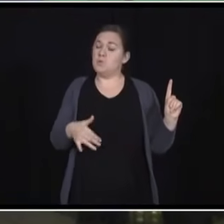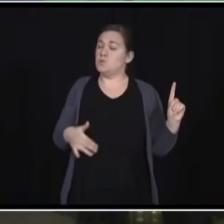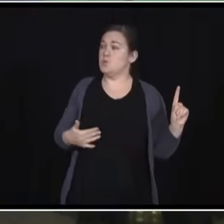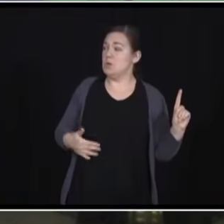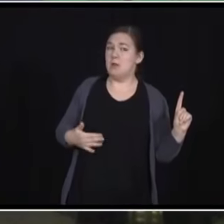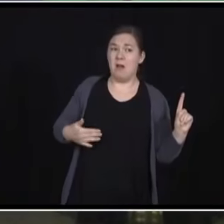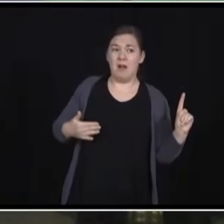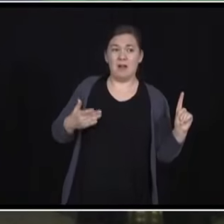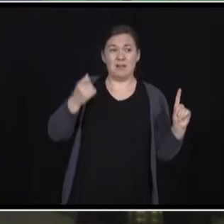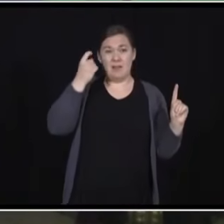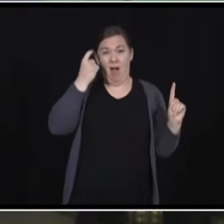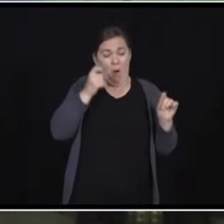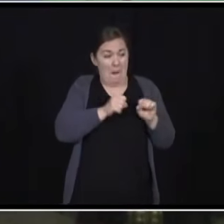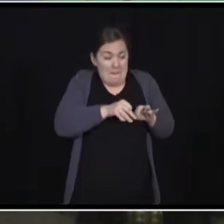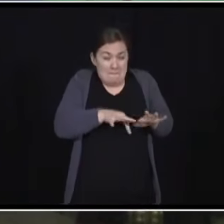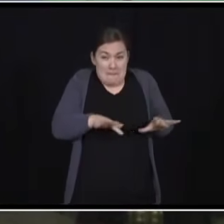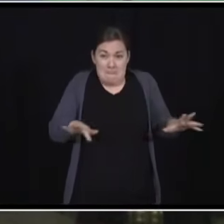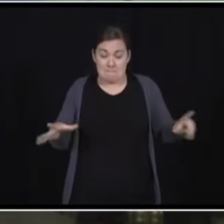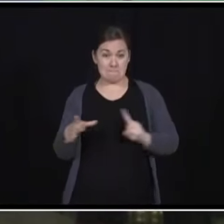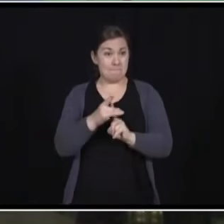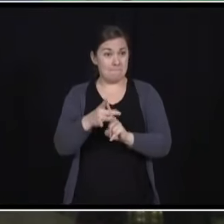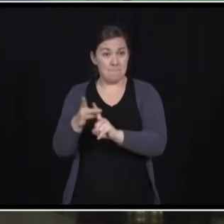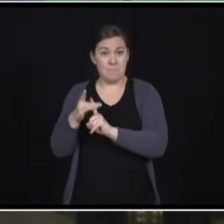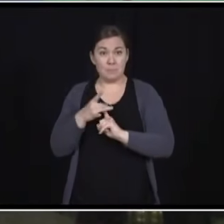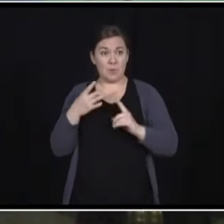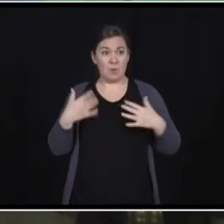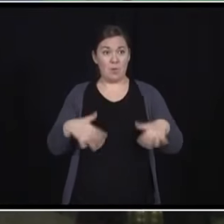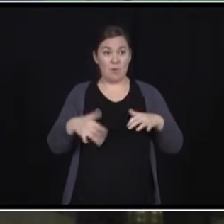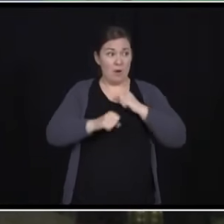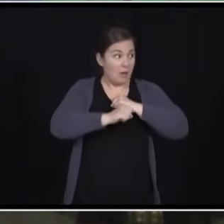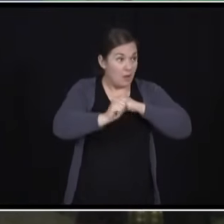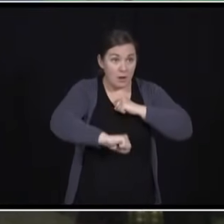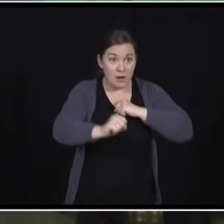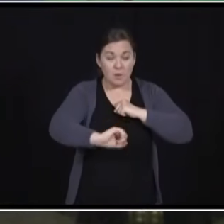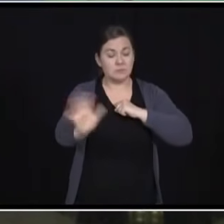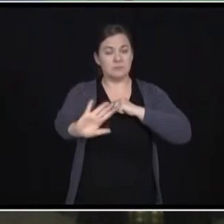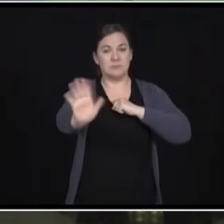cases a day in a couple provinces, one and anger, and is out of control.